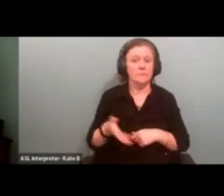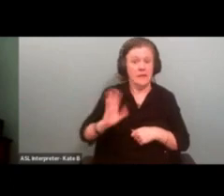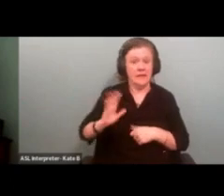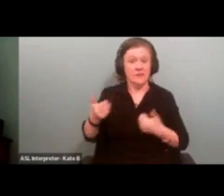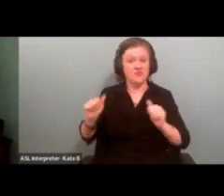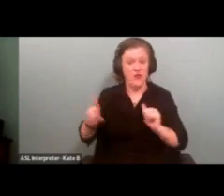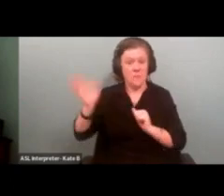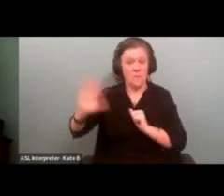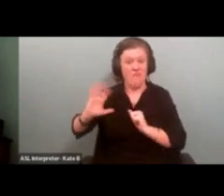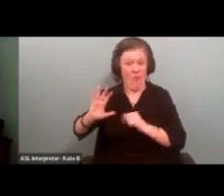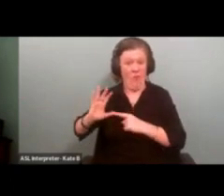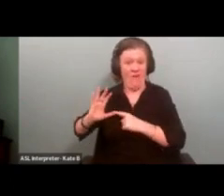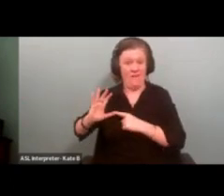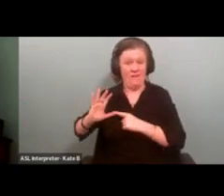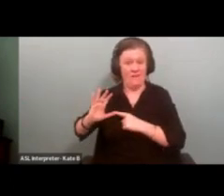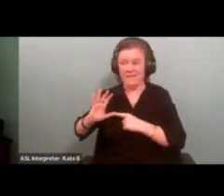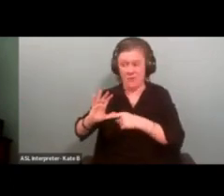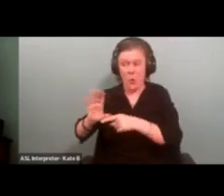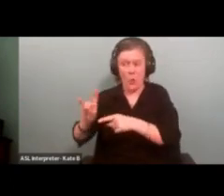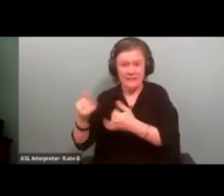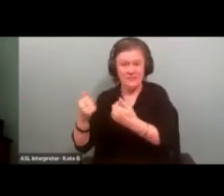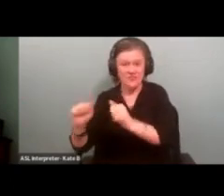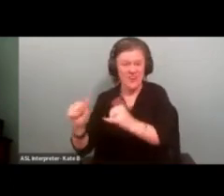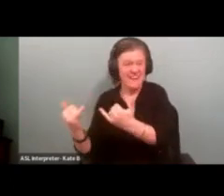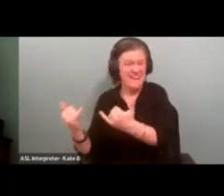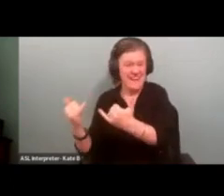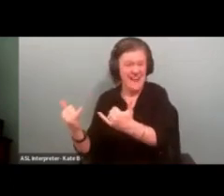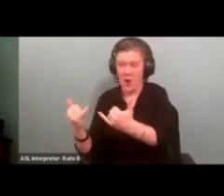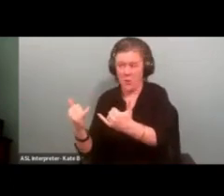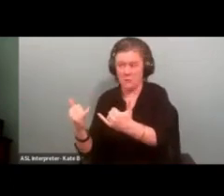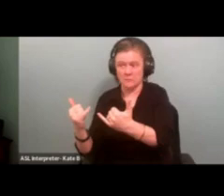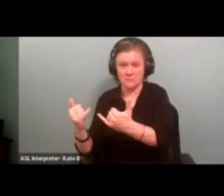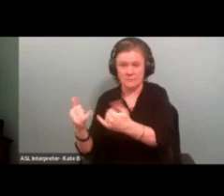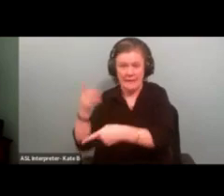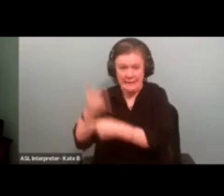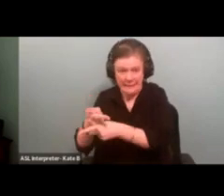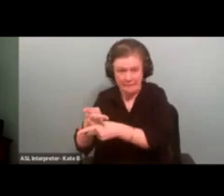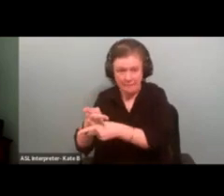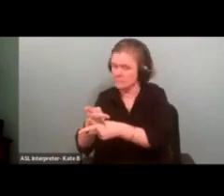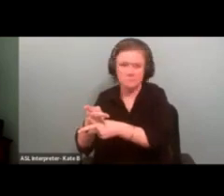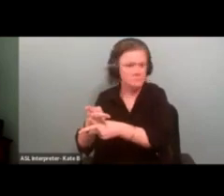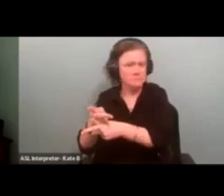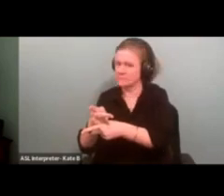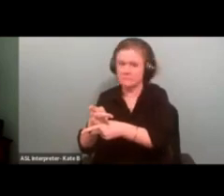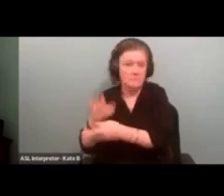in the past or even things that they're currently involved in should continue. We have to ask